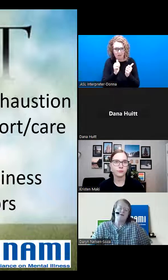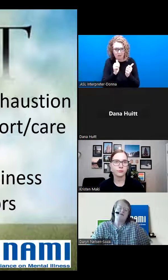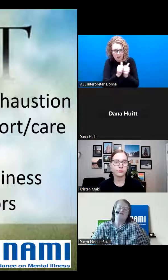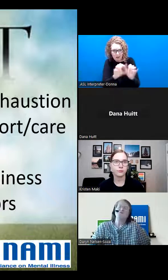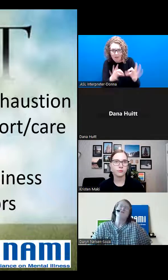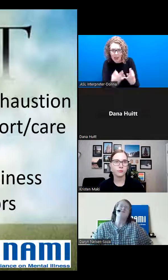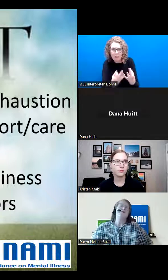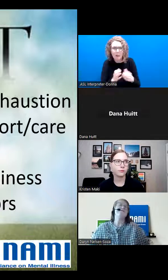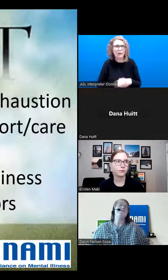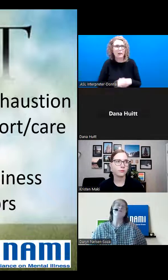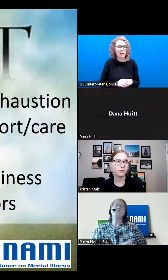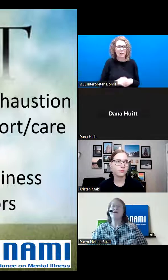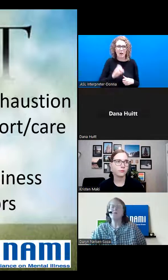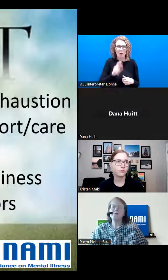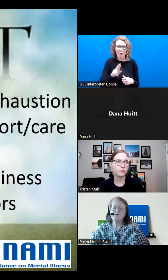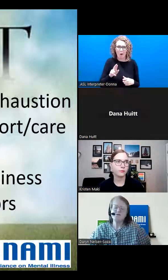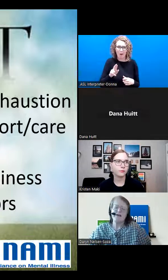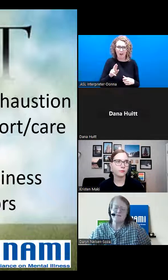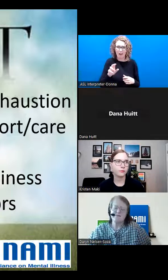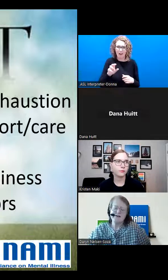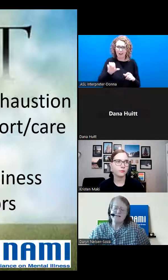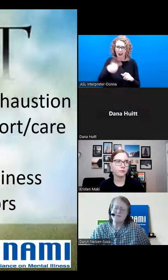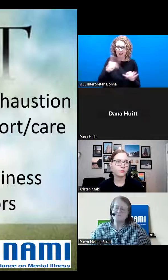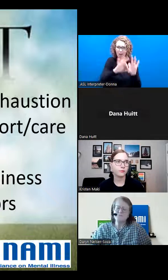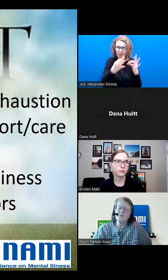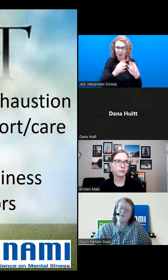got an 1115 Medicaid program, one call